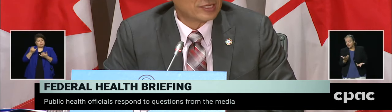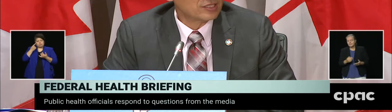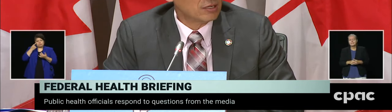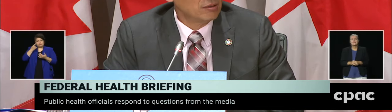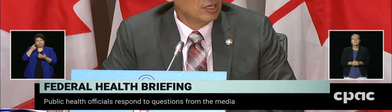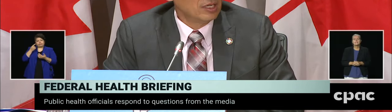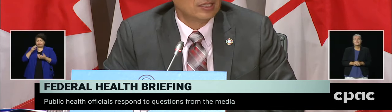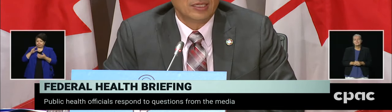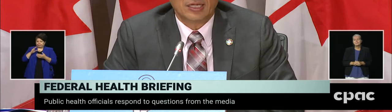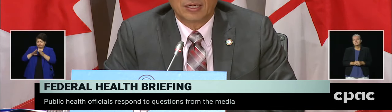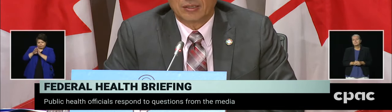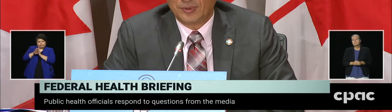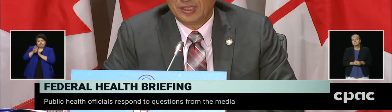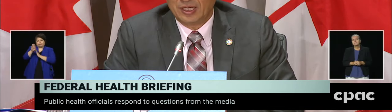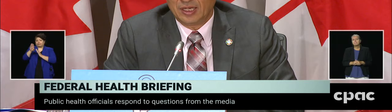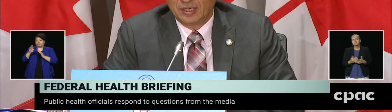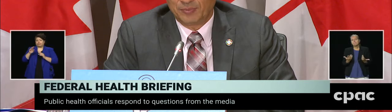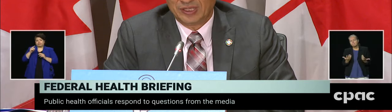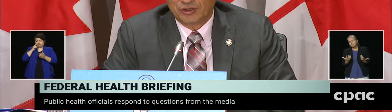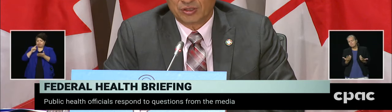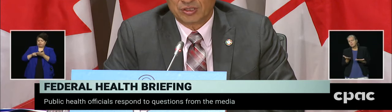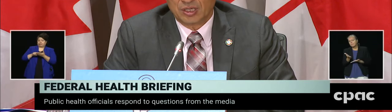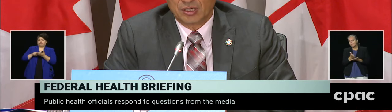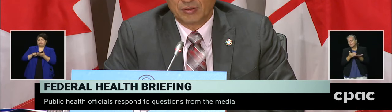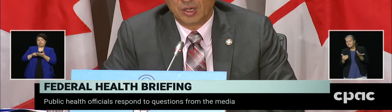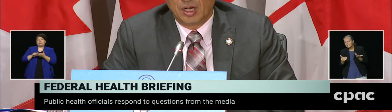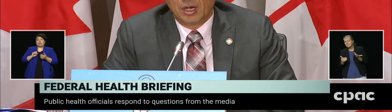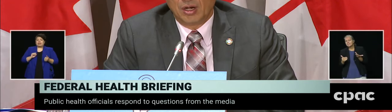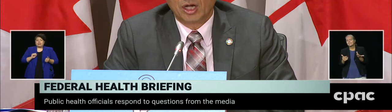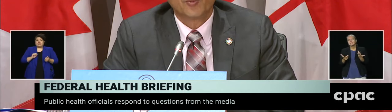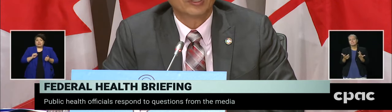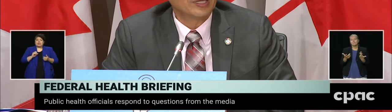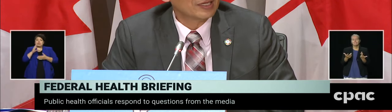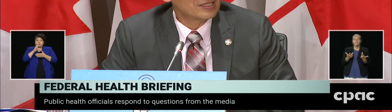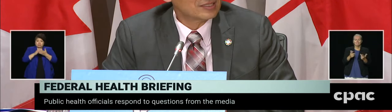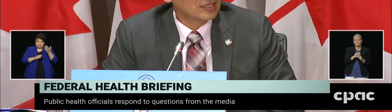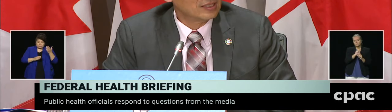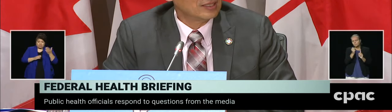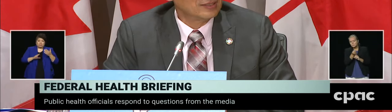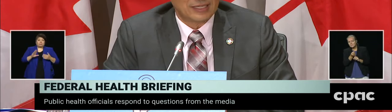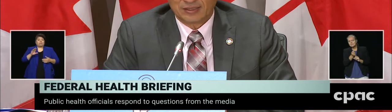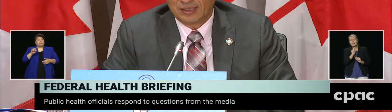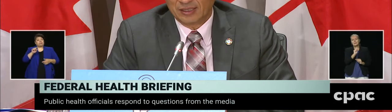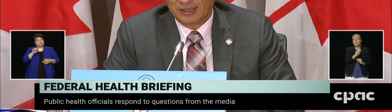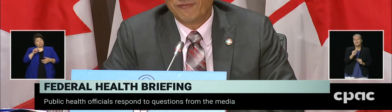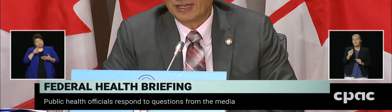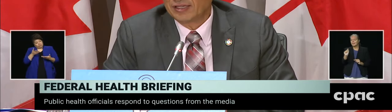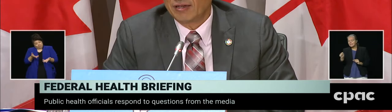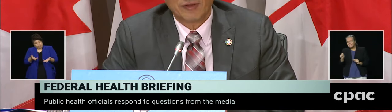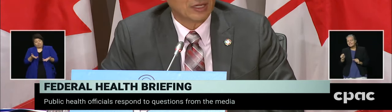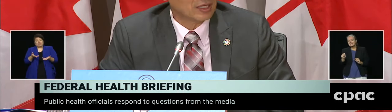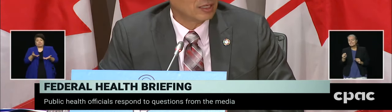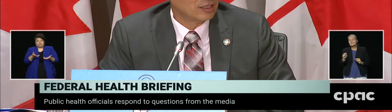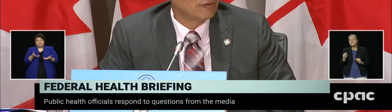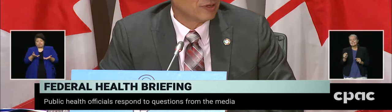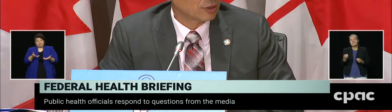EVOLVING BASED ON URET EVIDENCE.